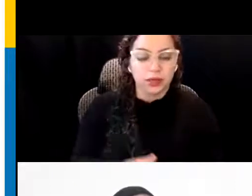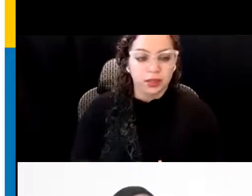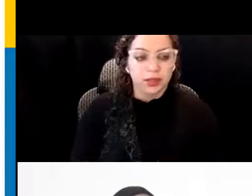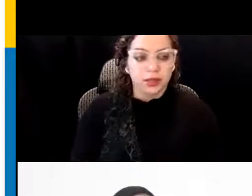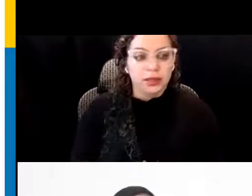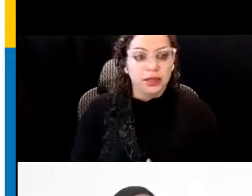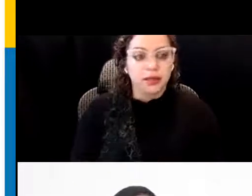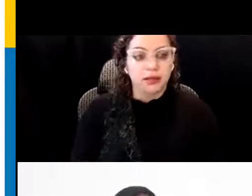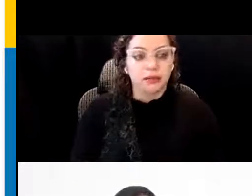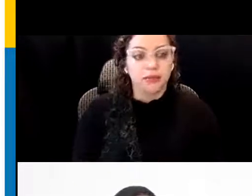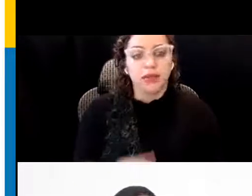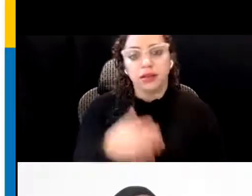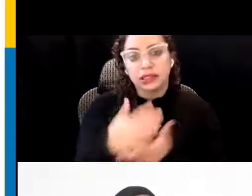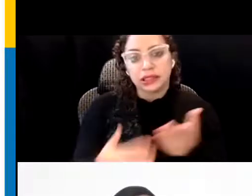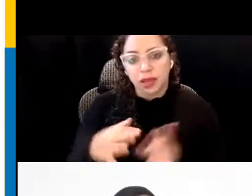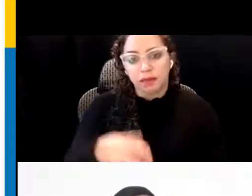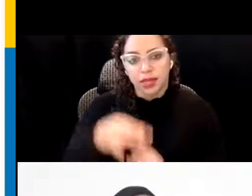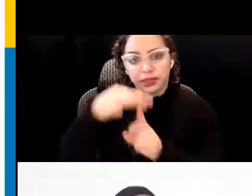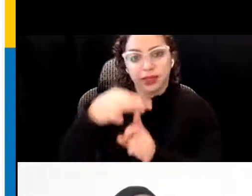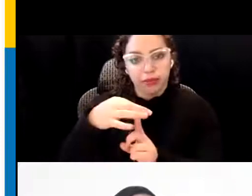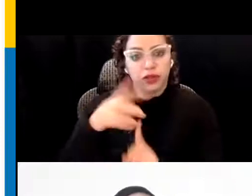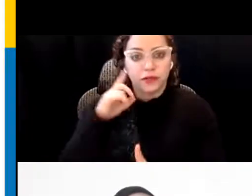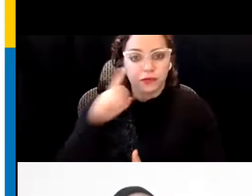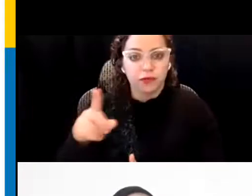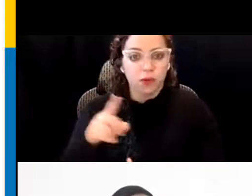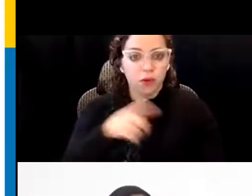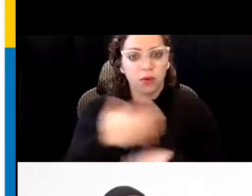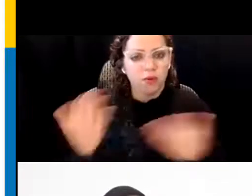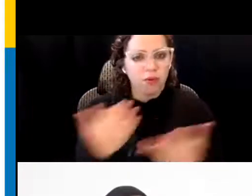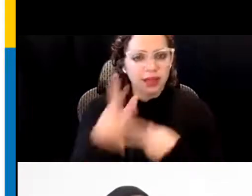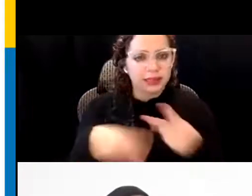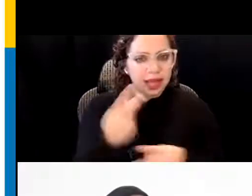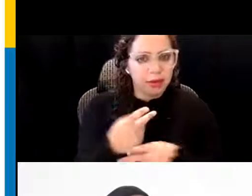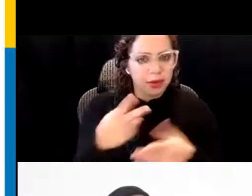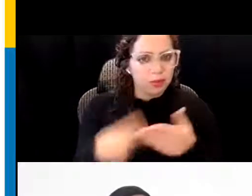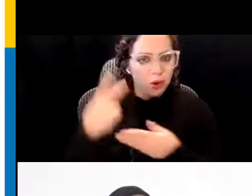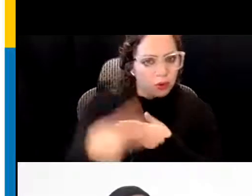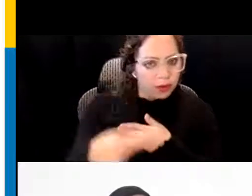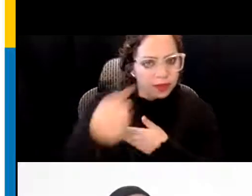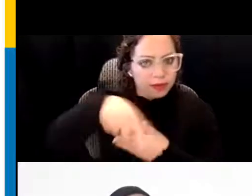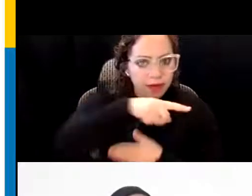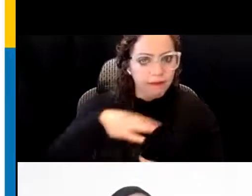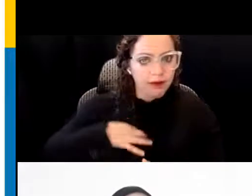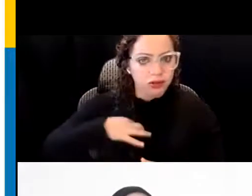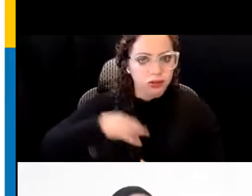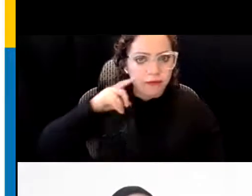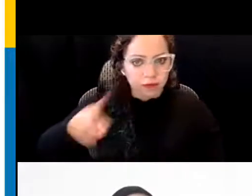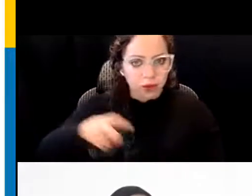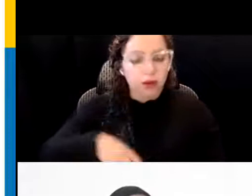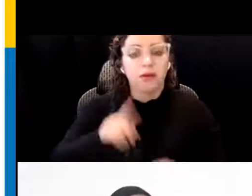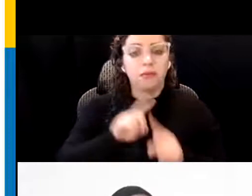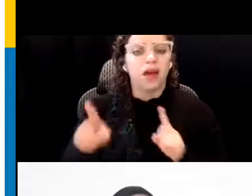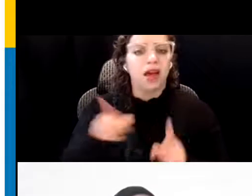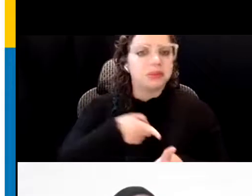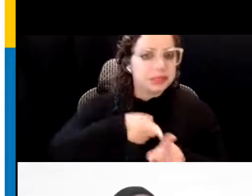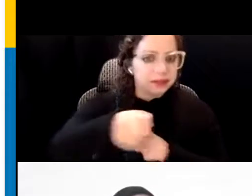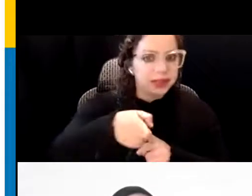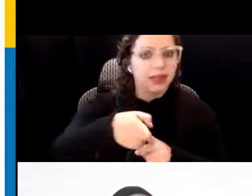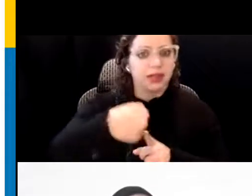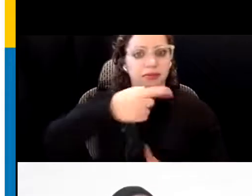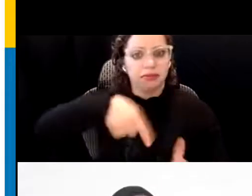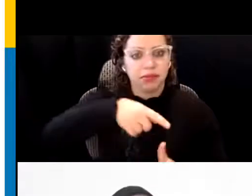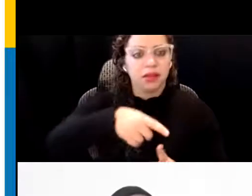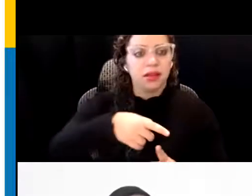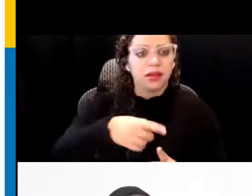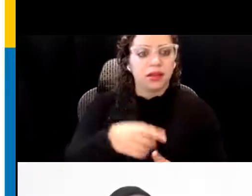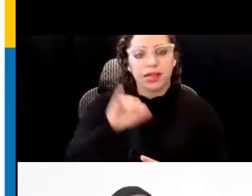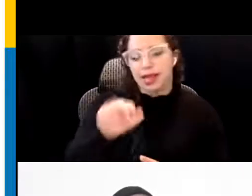Umm, there are some exceptions for what types of programming these students are eligible for, but specifically around interscholastic athletics.